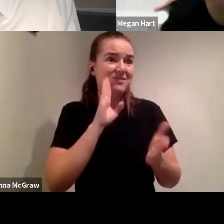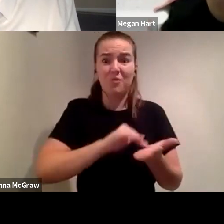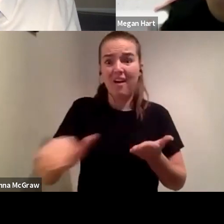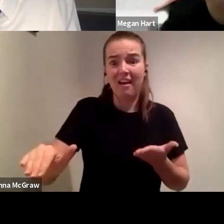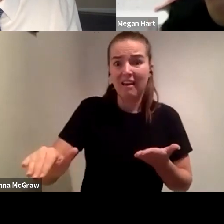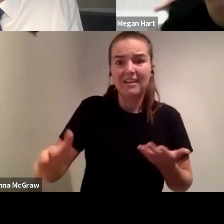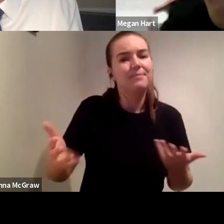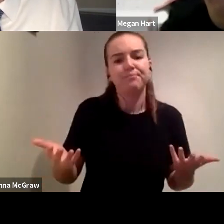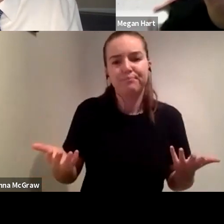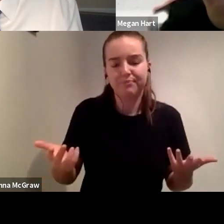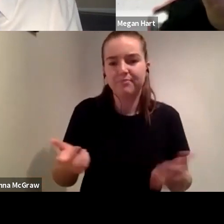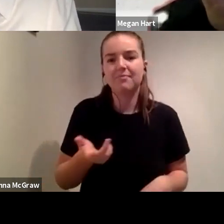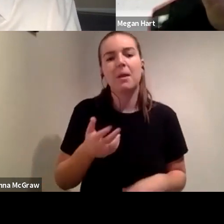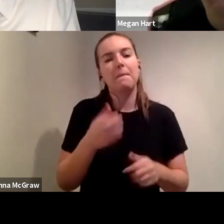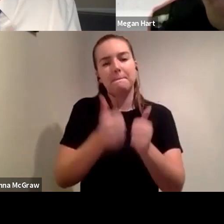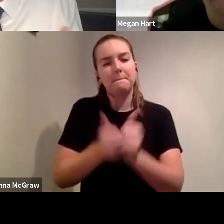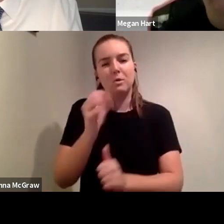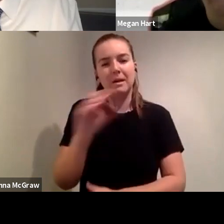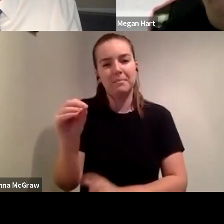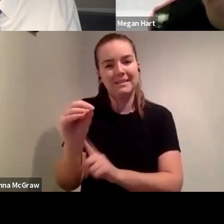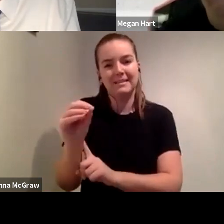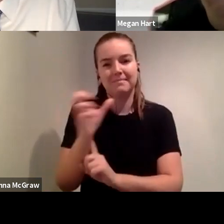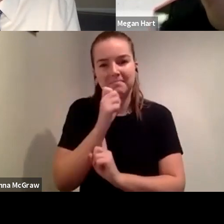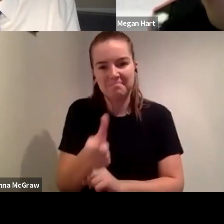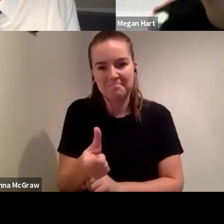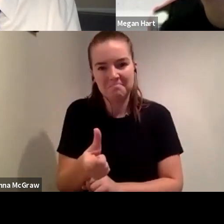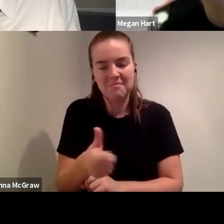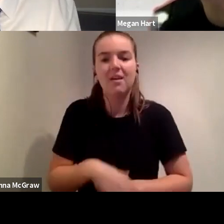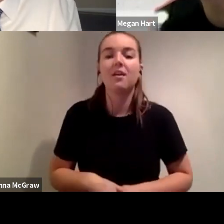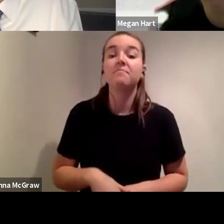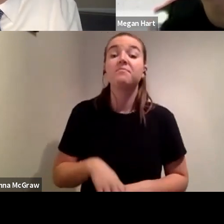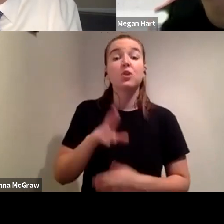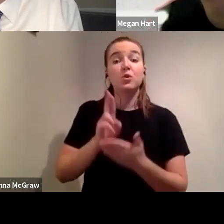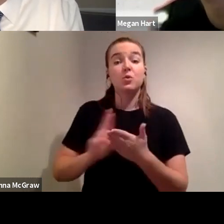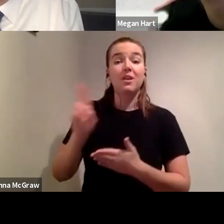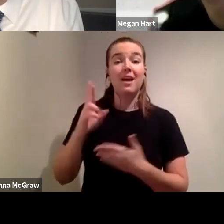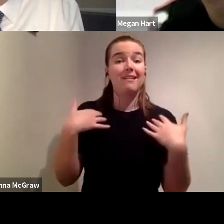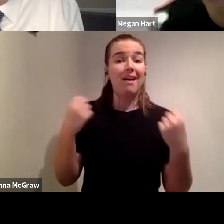They think an employer will exclude them from consideration because they need an accommodation.